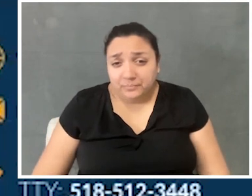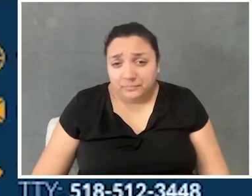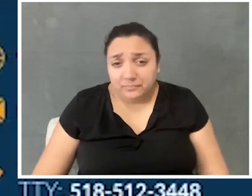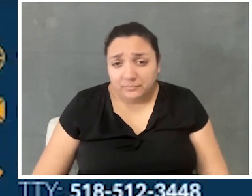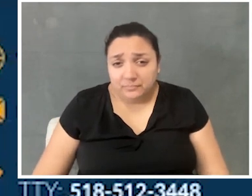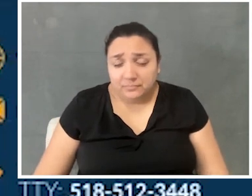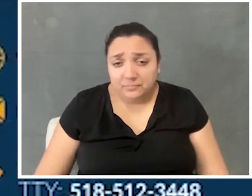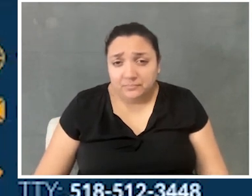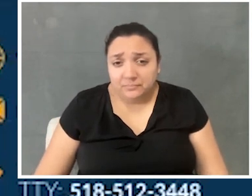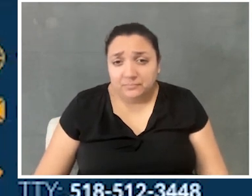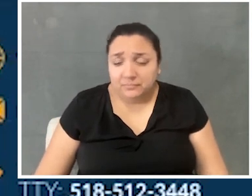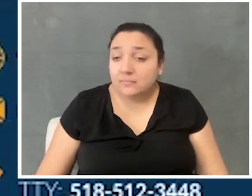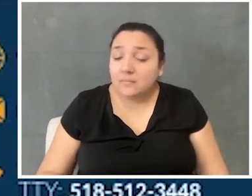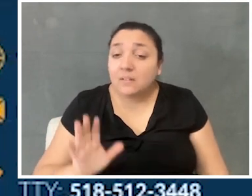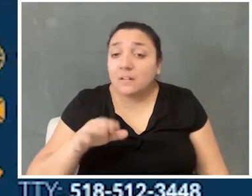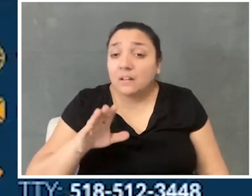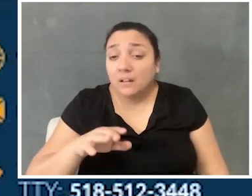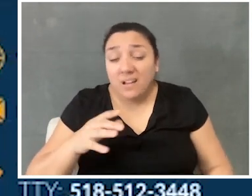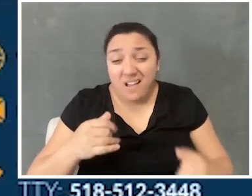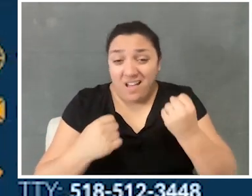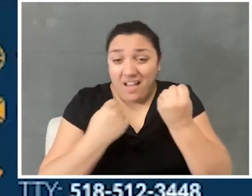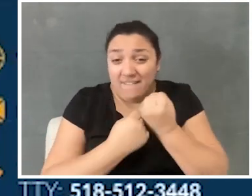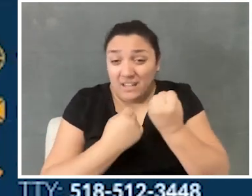without all the advocates pushing for this.